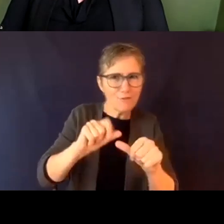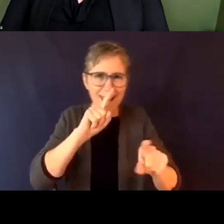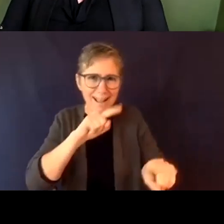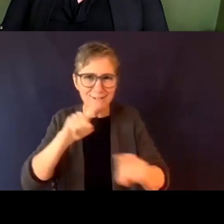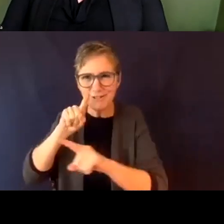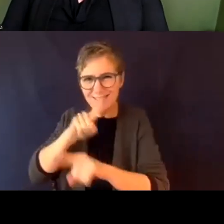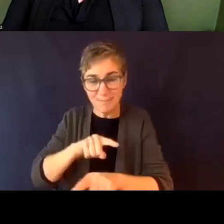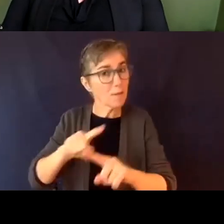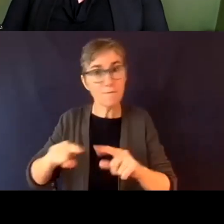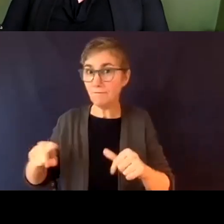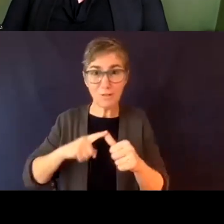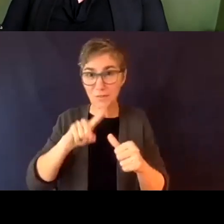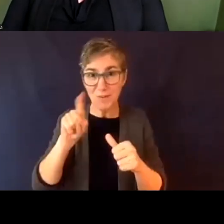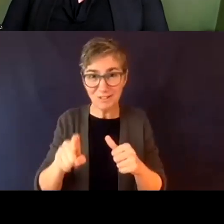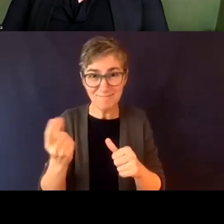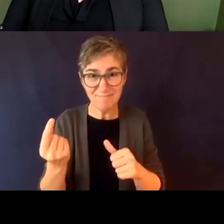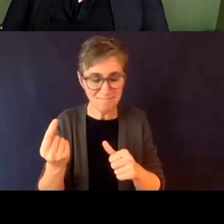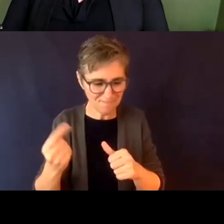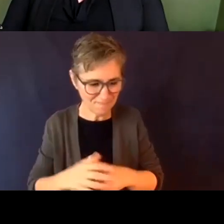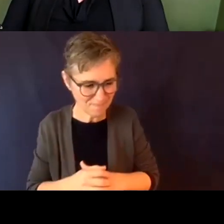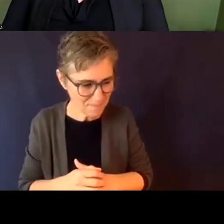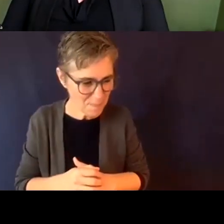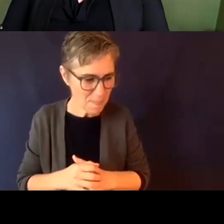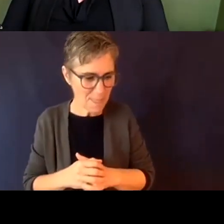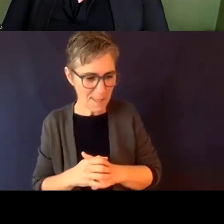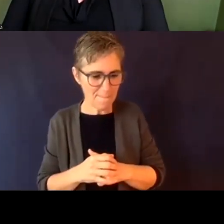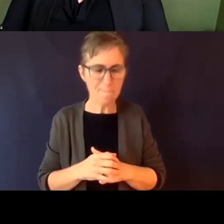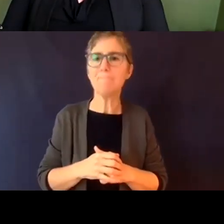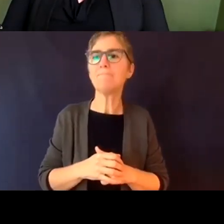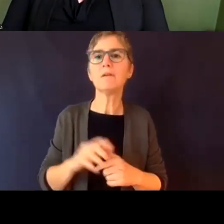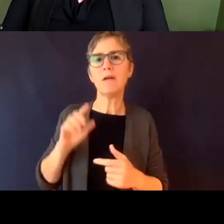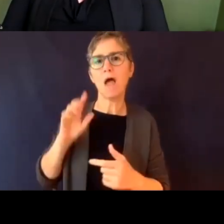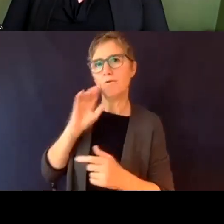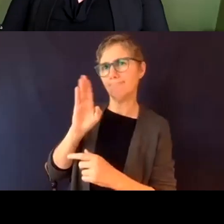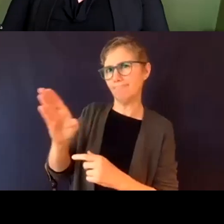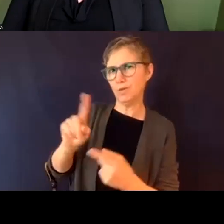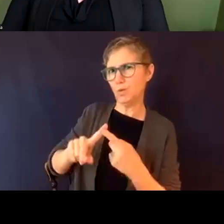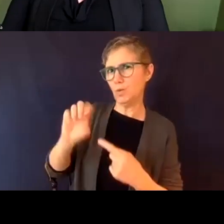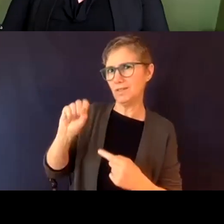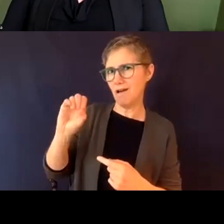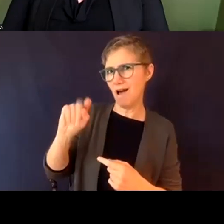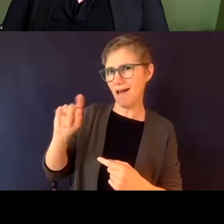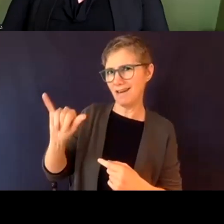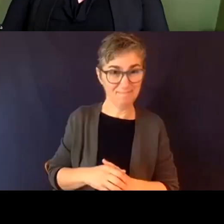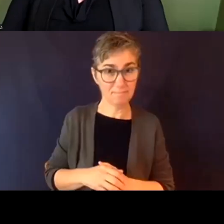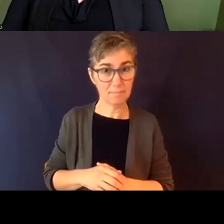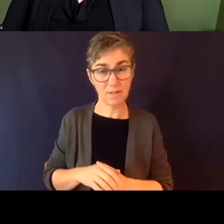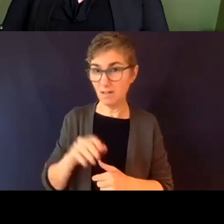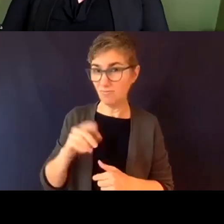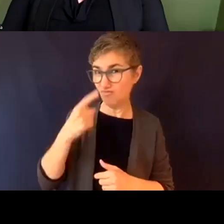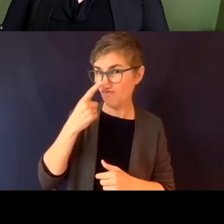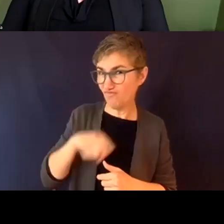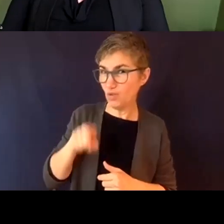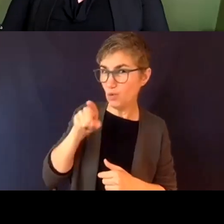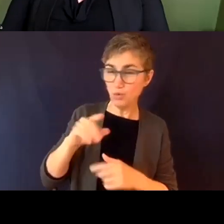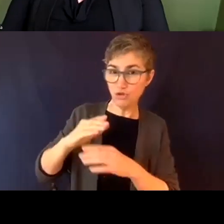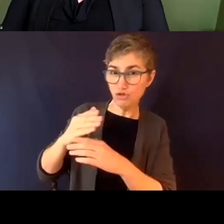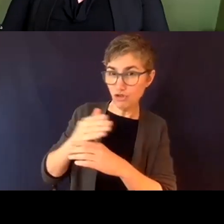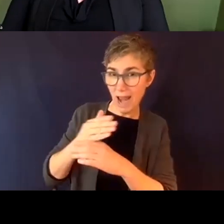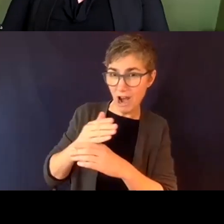first question that I'm going to ask is to Scotty. So, Scotty, can you share some of the similarities